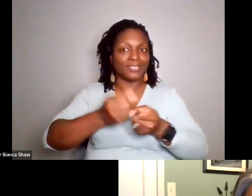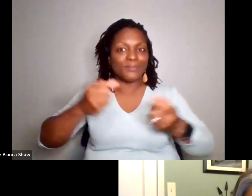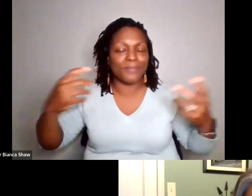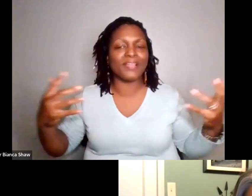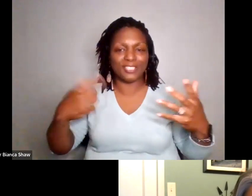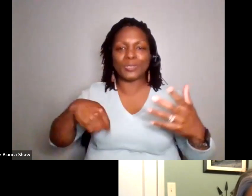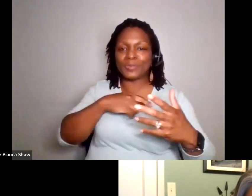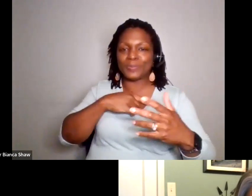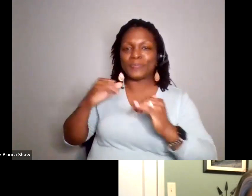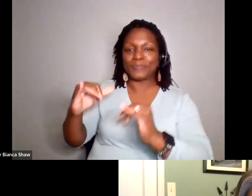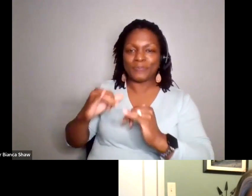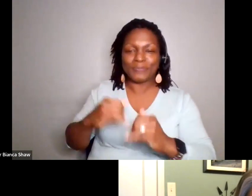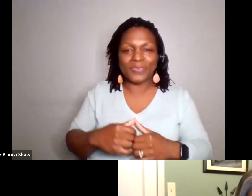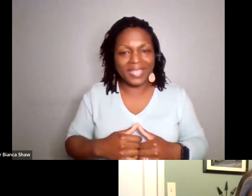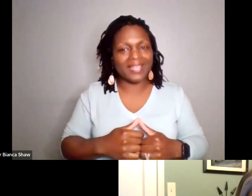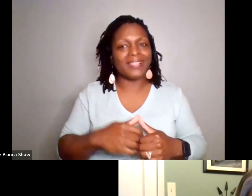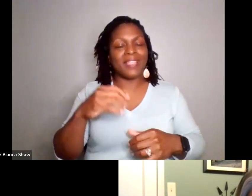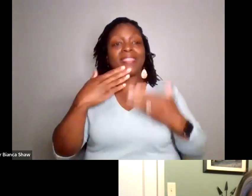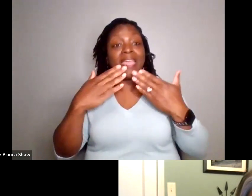And Lastly, I want to thank our staff. who